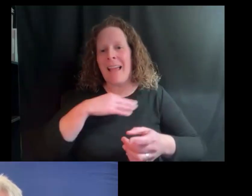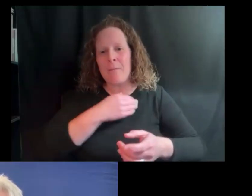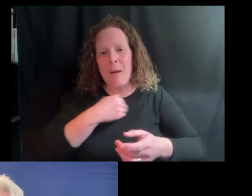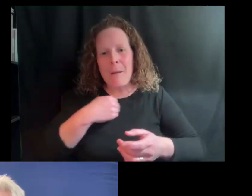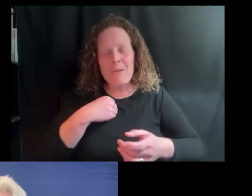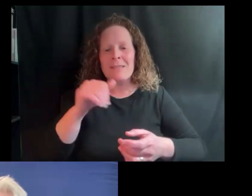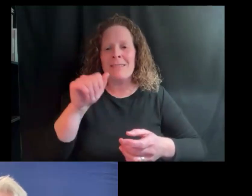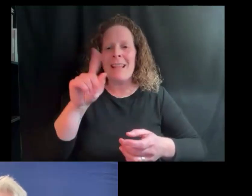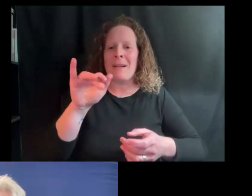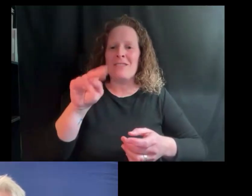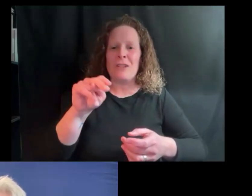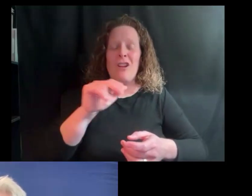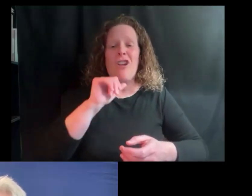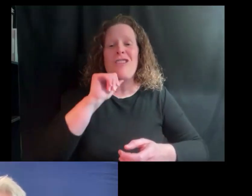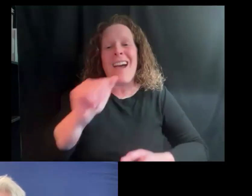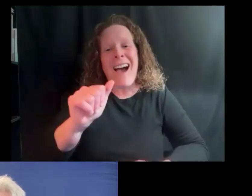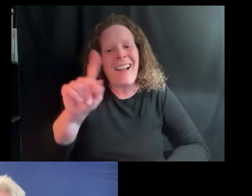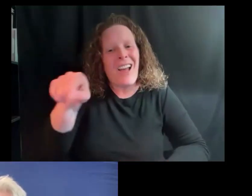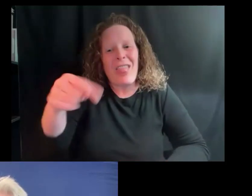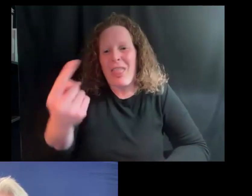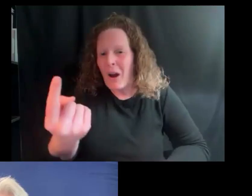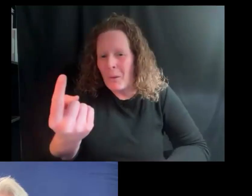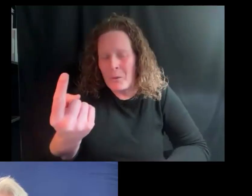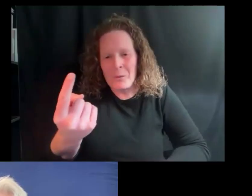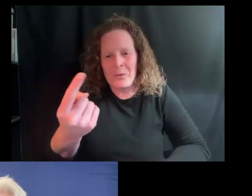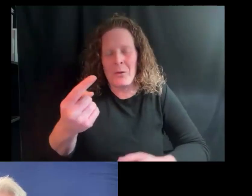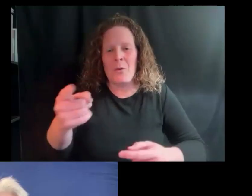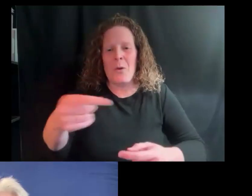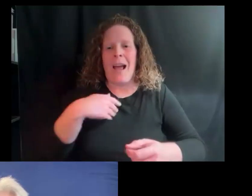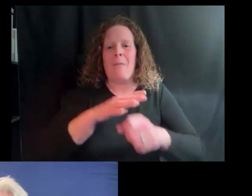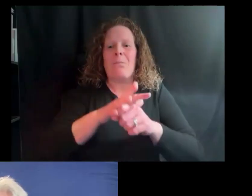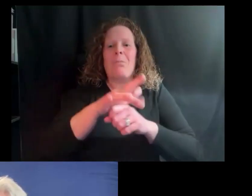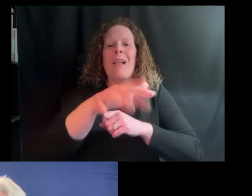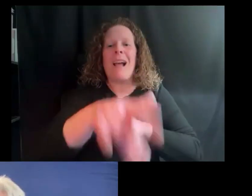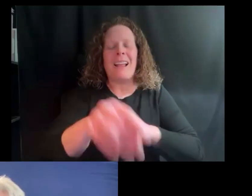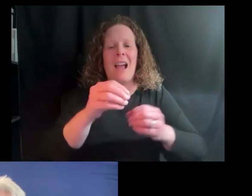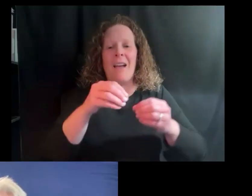that your district staff members administration they are not